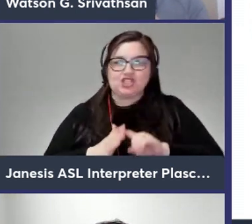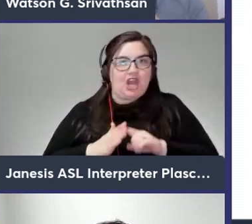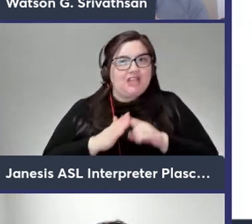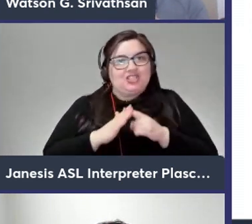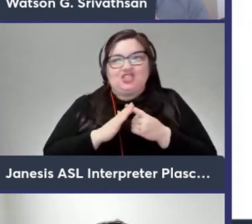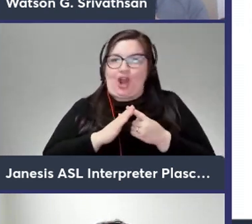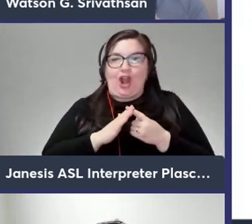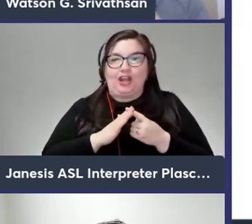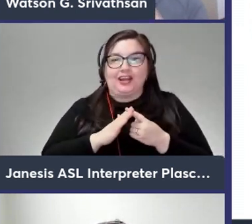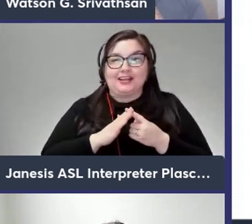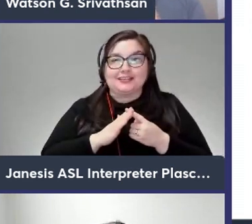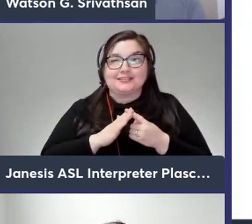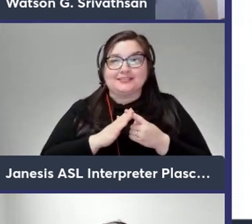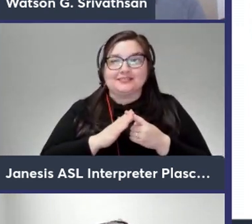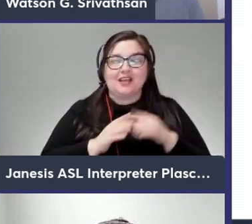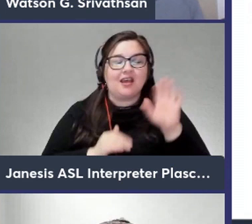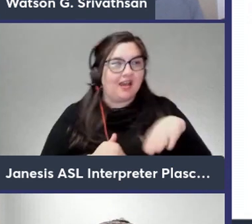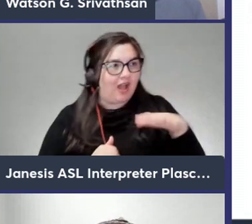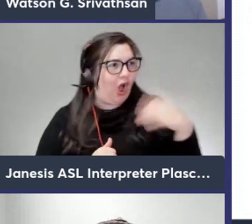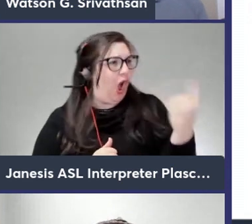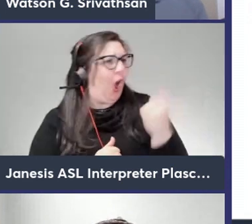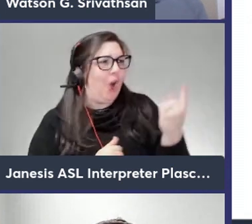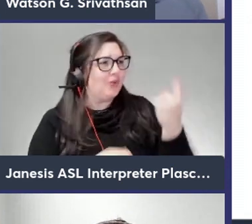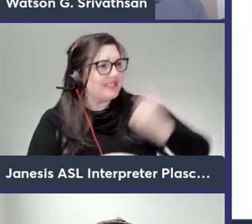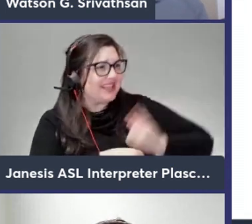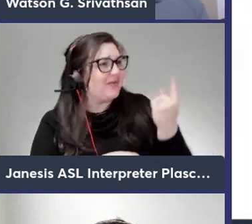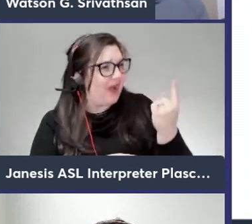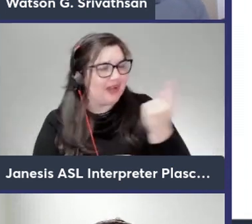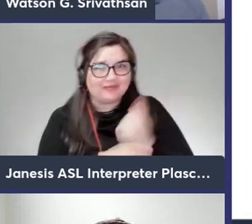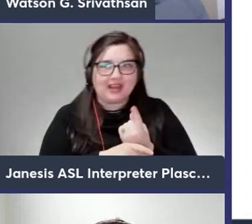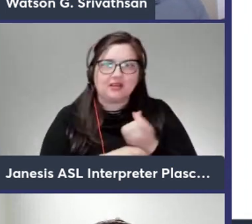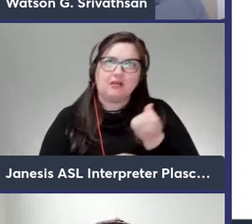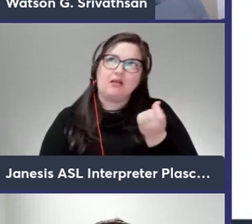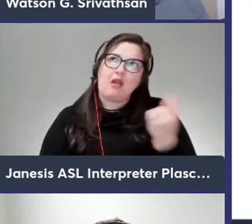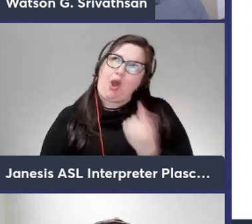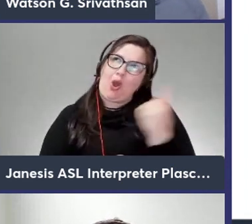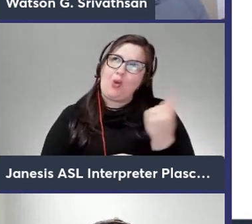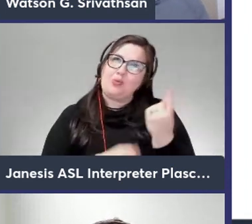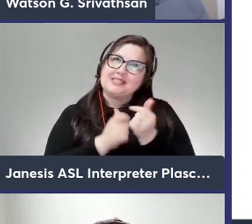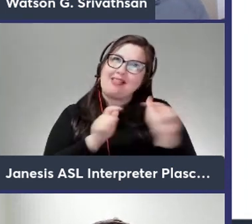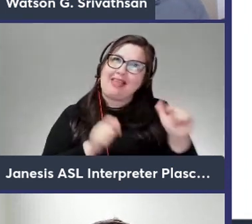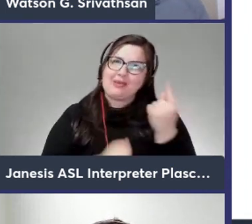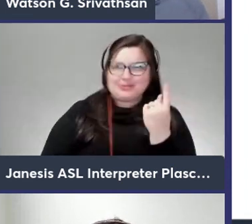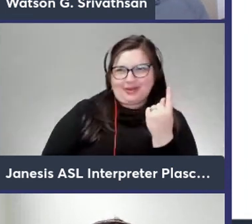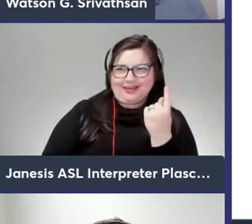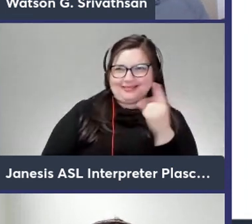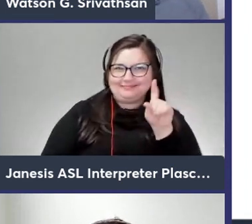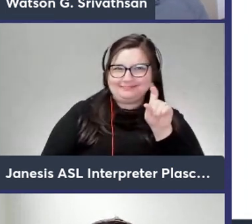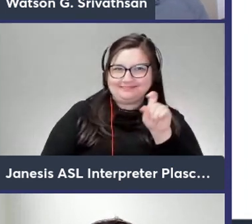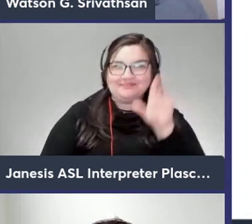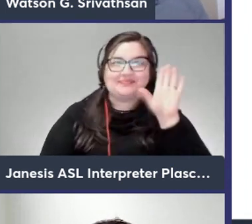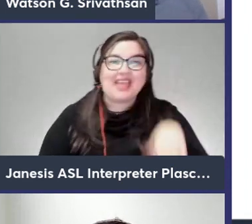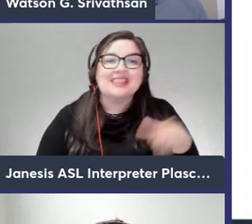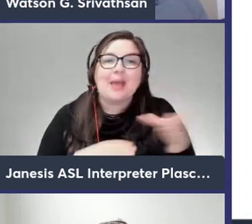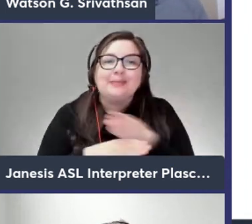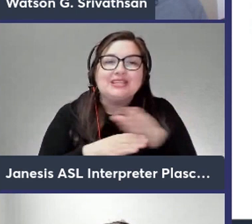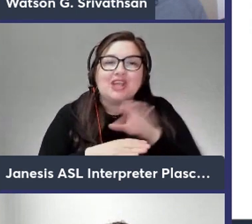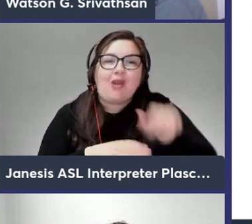It's always day one or always language one, I guess, would be the way you could. Let me share another cool thing about.